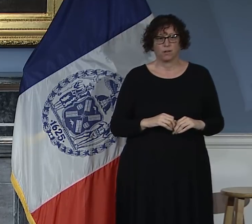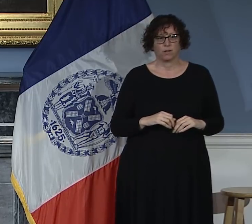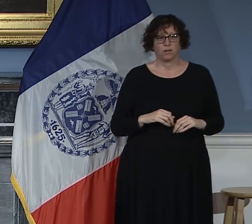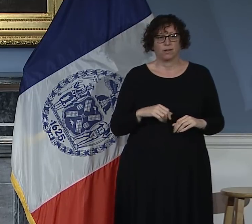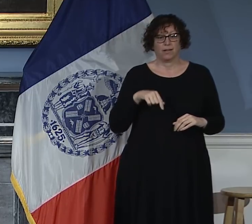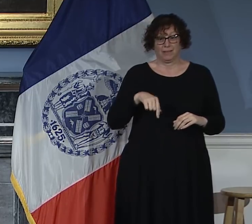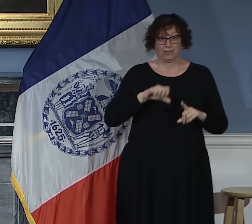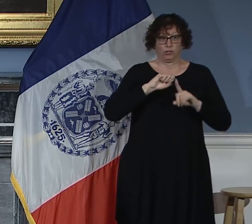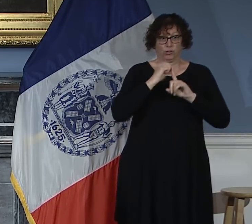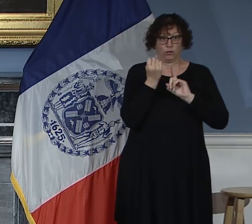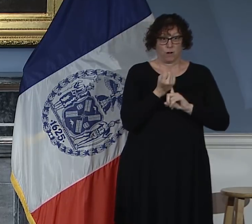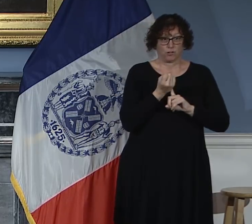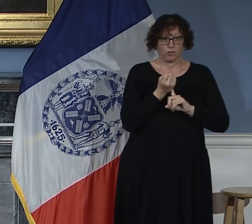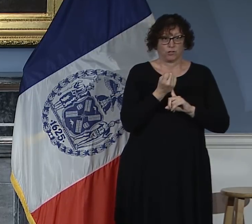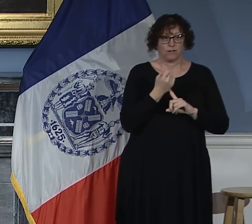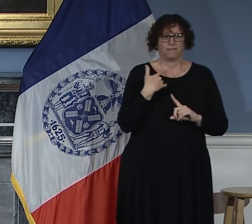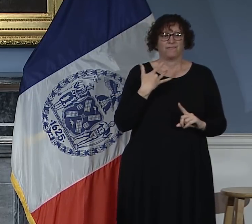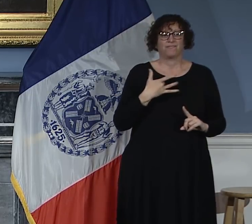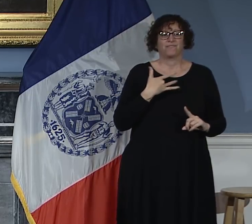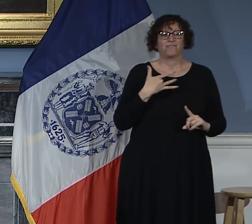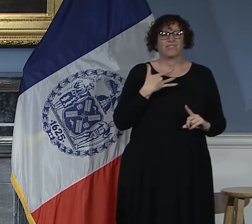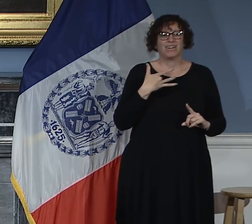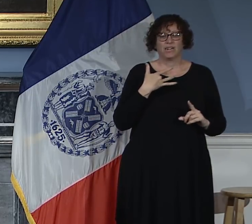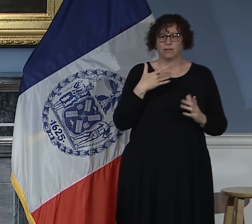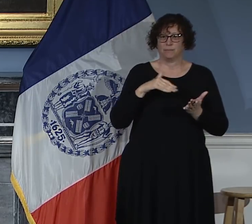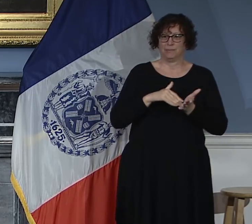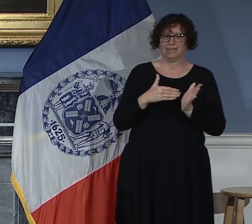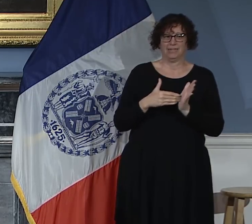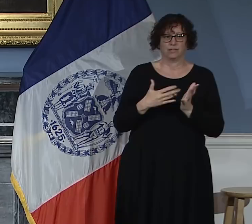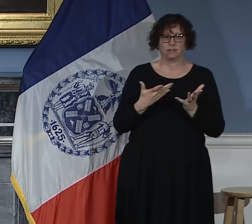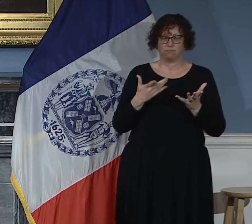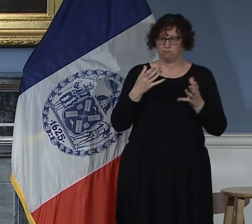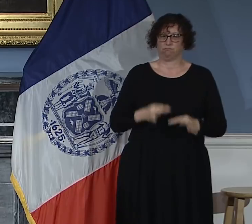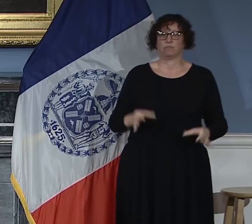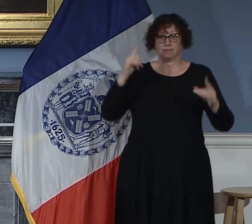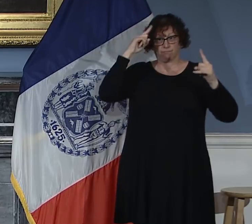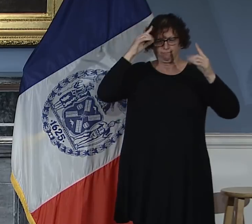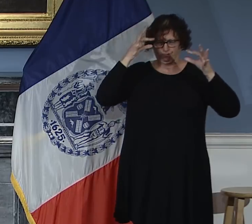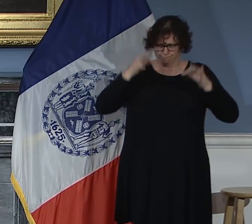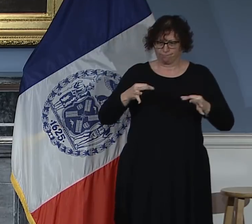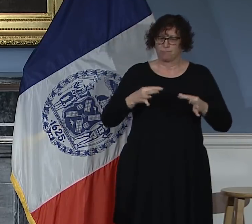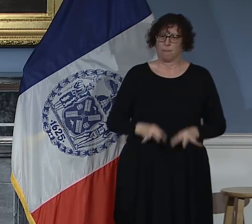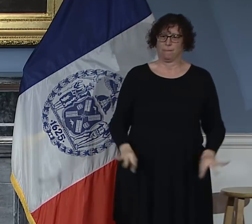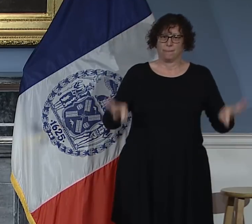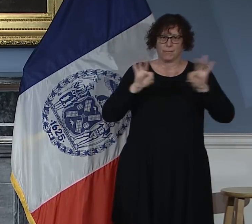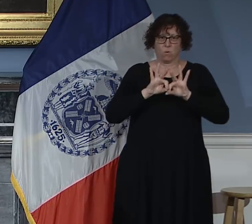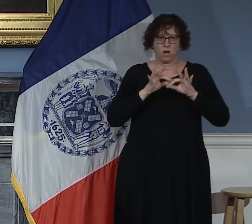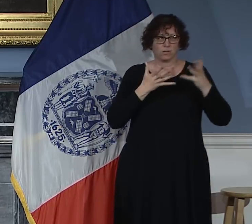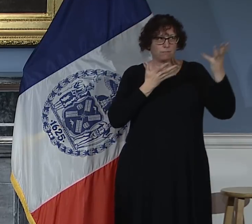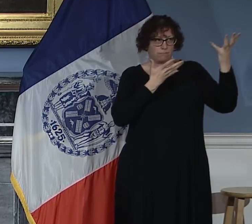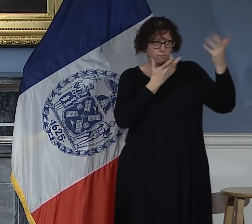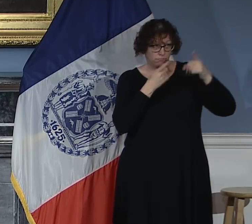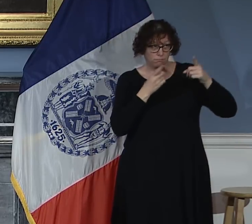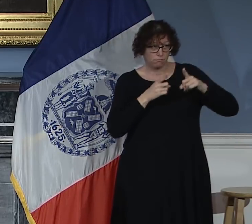I THKIN ETH DENFIITONI RAELLY MATTERS. AND I WANT TO BE CLEAR. I THINK I THOUGHT IT WAS UNDERSTOOD AND CLEARLY IT